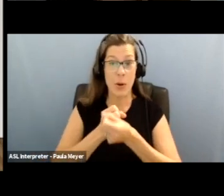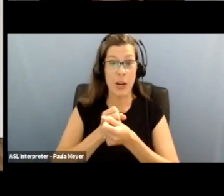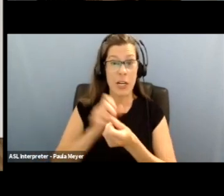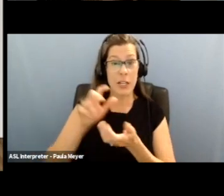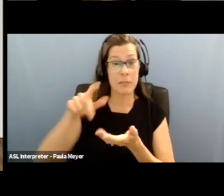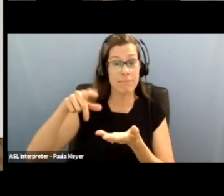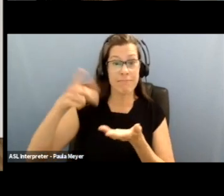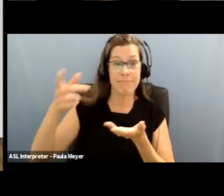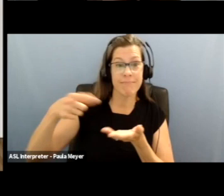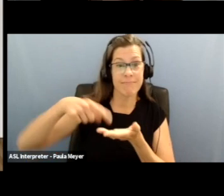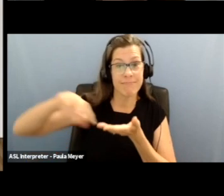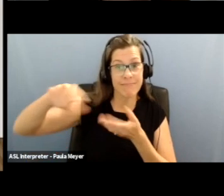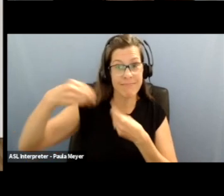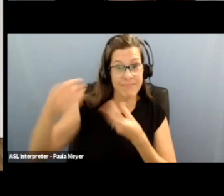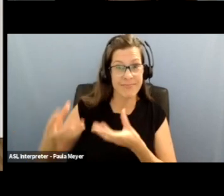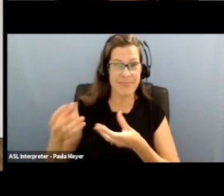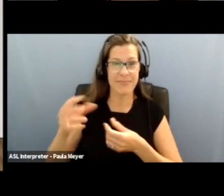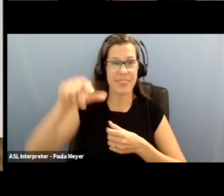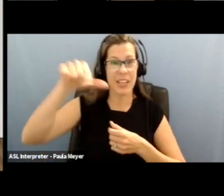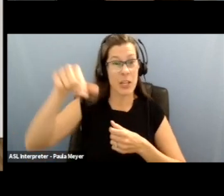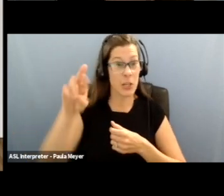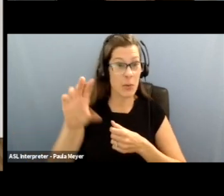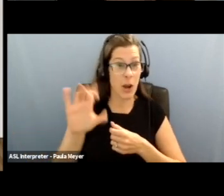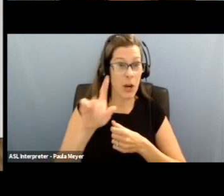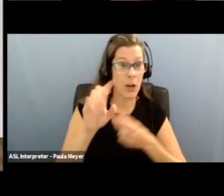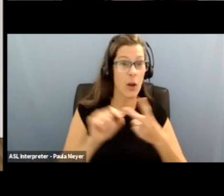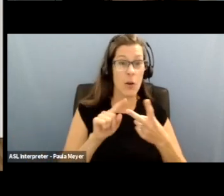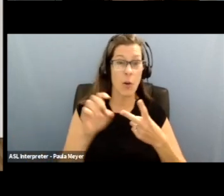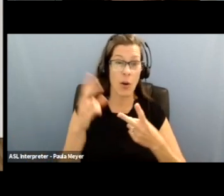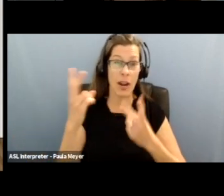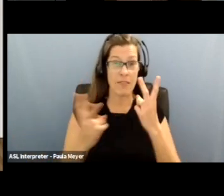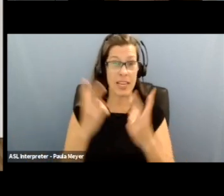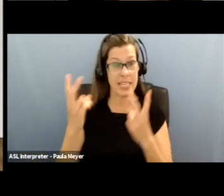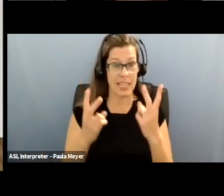the QR code on your screen or visiting ChicagoCulturalAccess.org/Support.